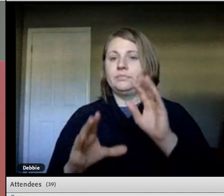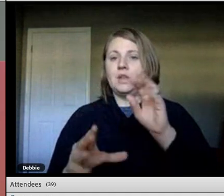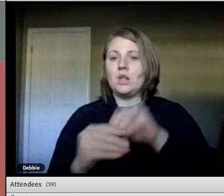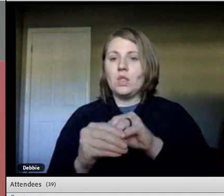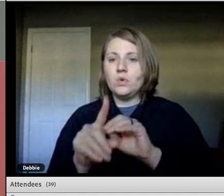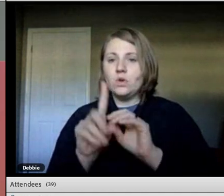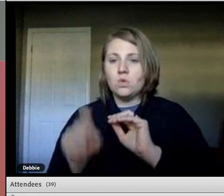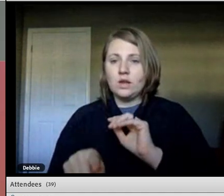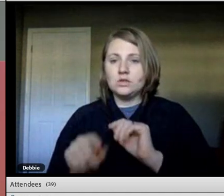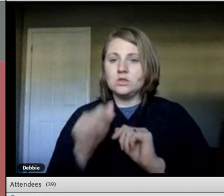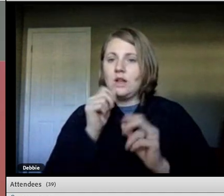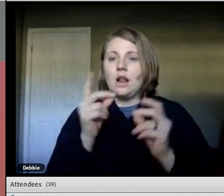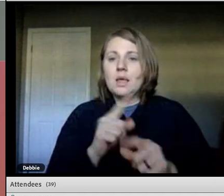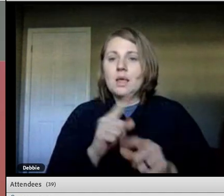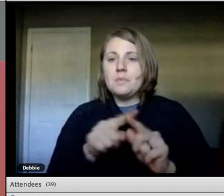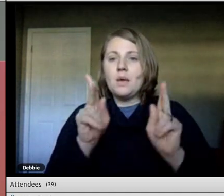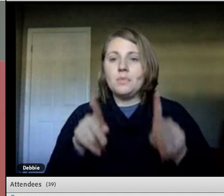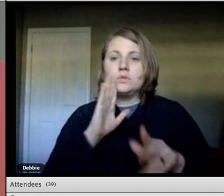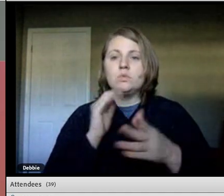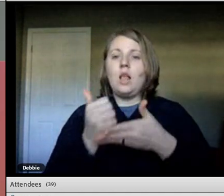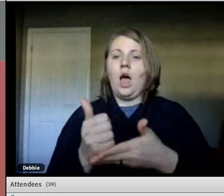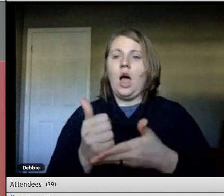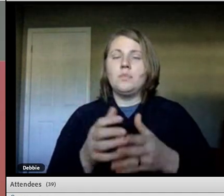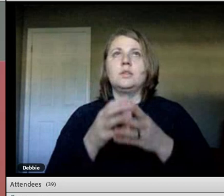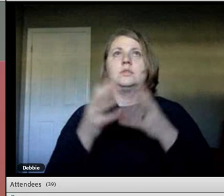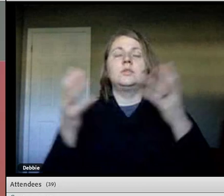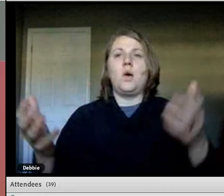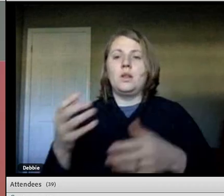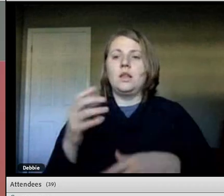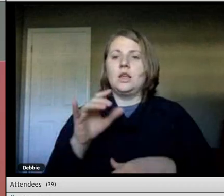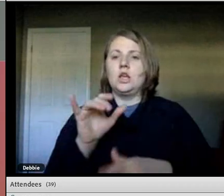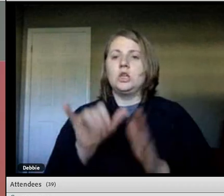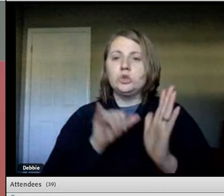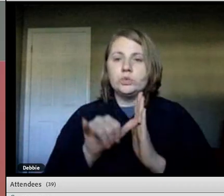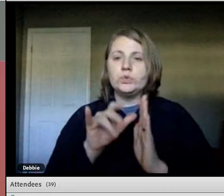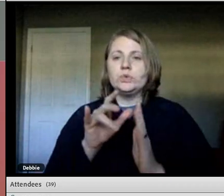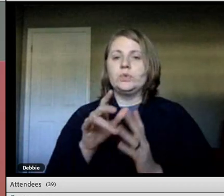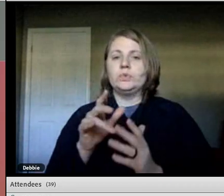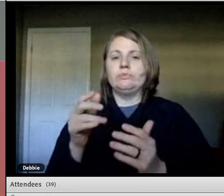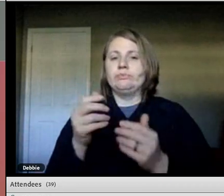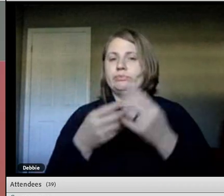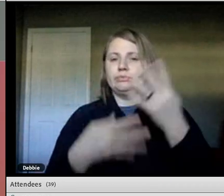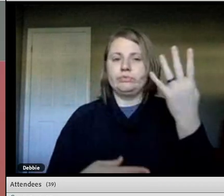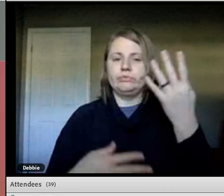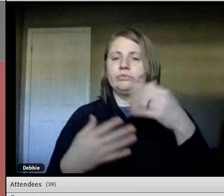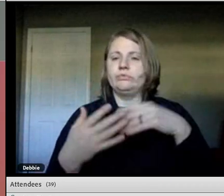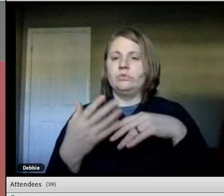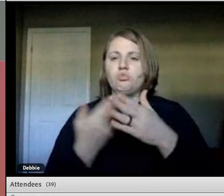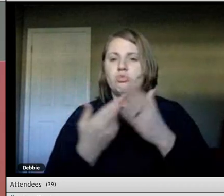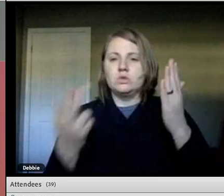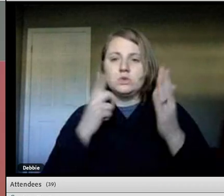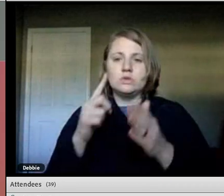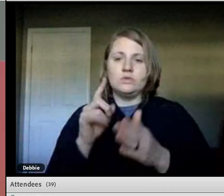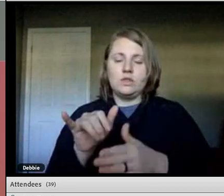and there's tons of YouTube videos. There's tons of stuff like that out there, so the other part of free is the training. How do you learn how to use it?